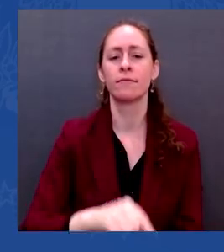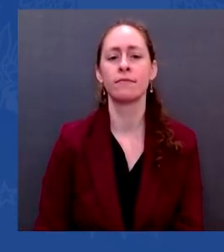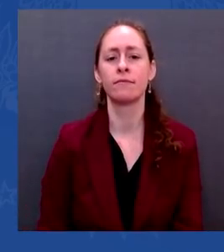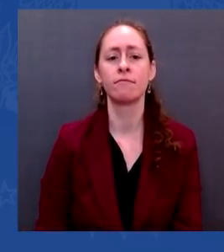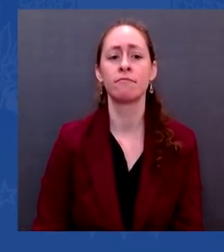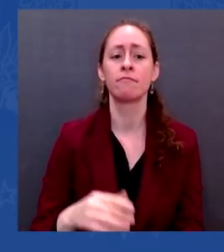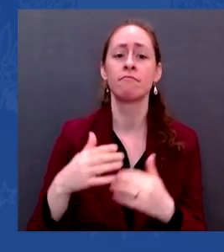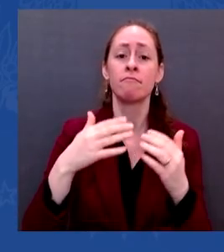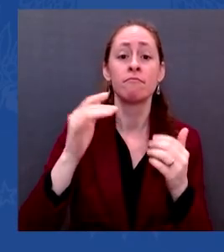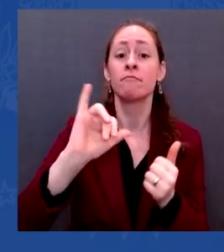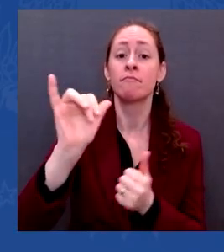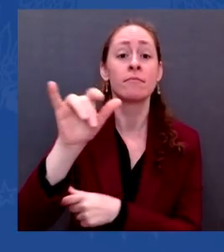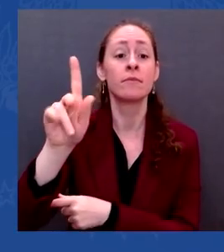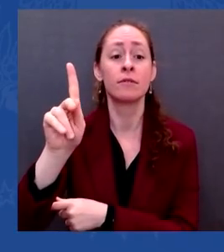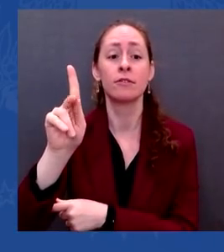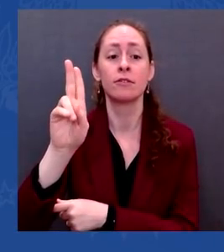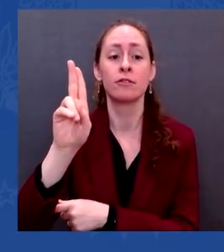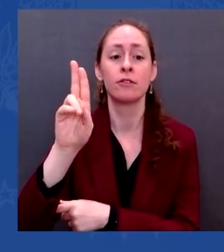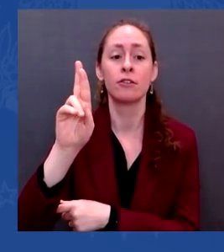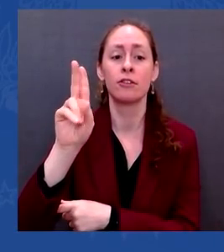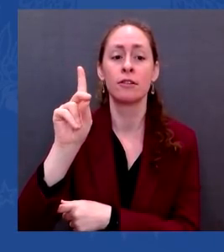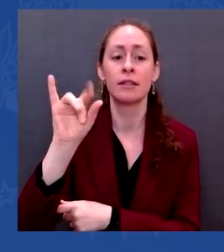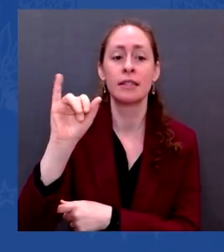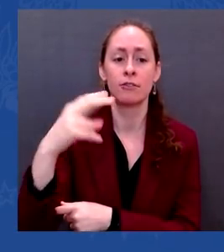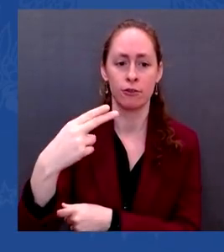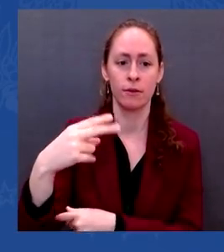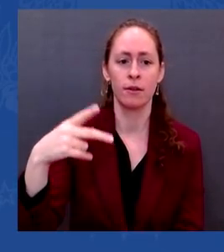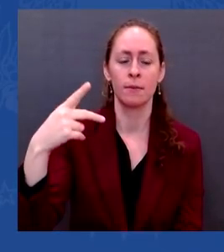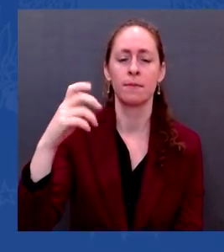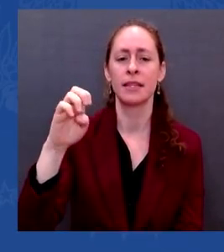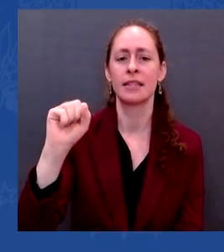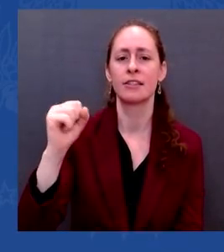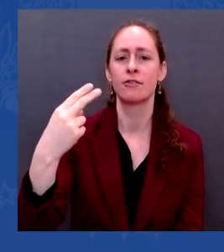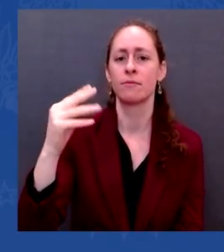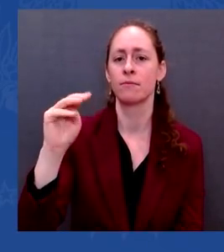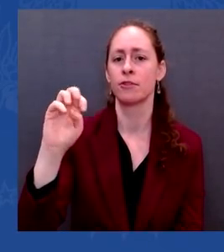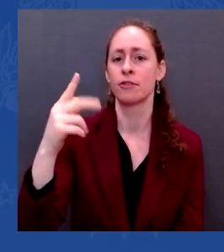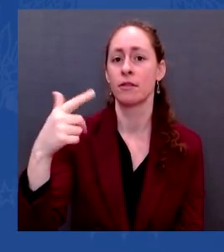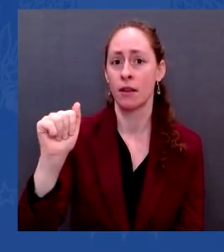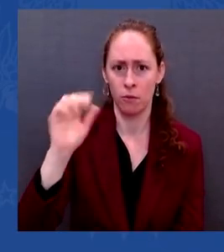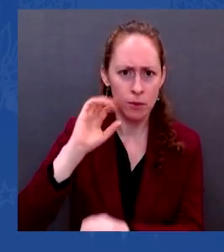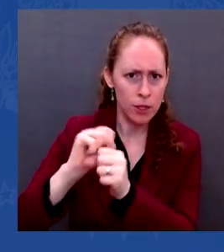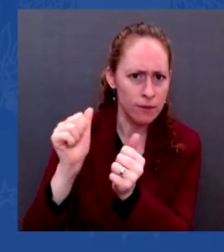and the more than 80 members of the global coalition -- to keep pressure on ISIS, to protect our homeland.